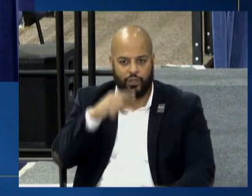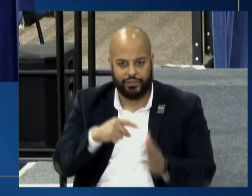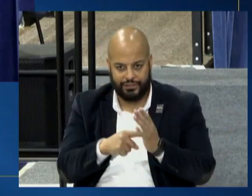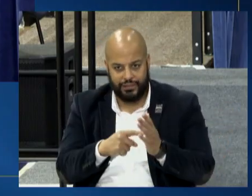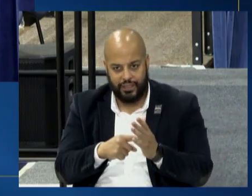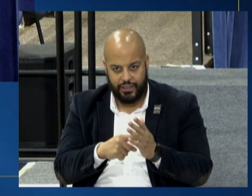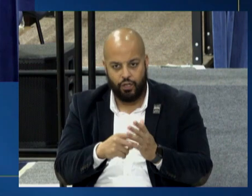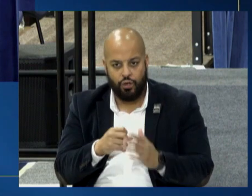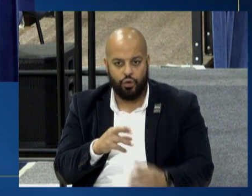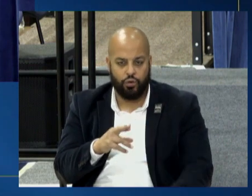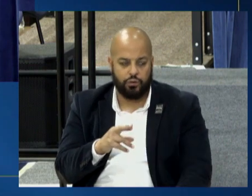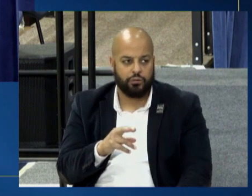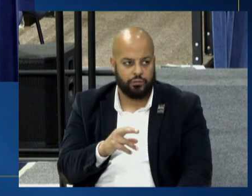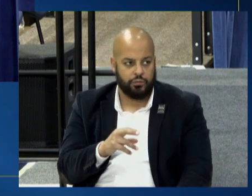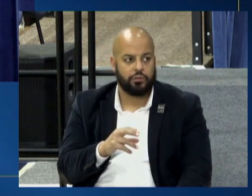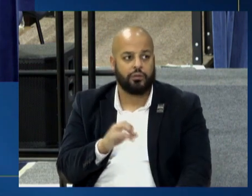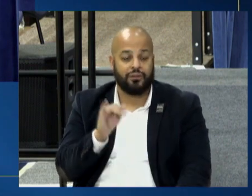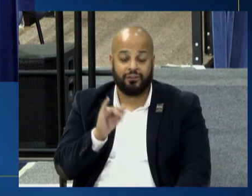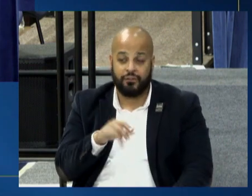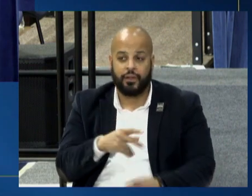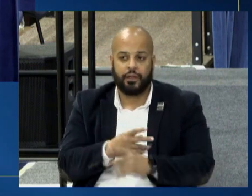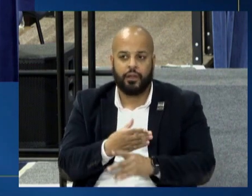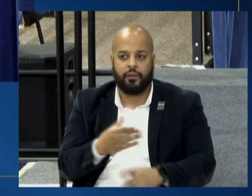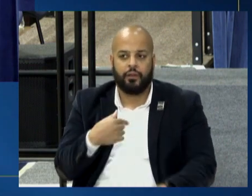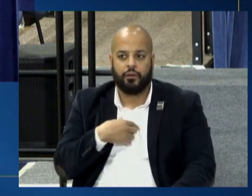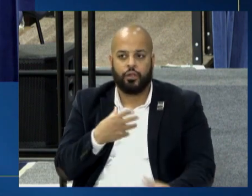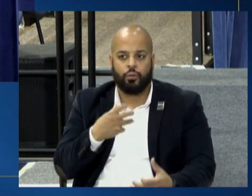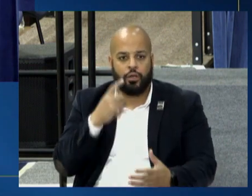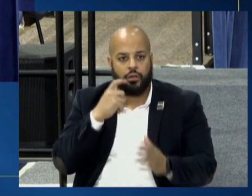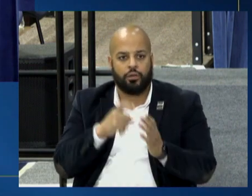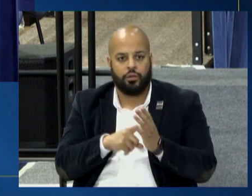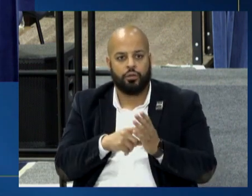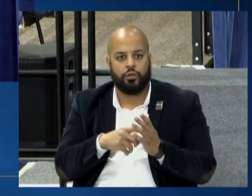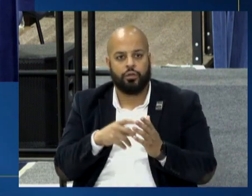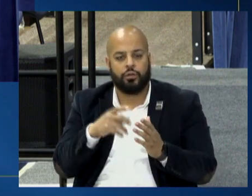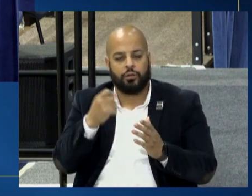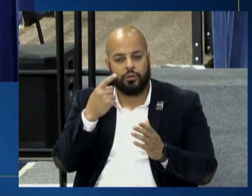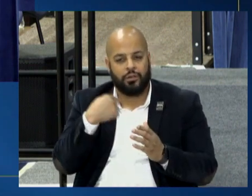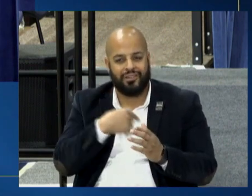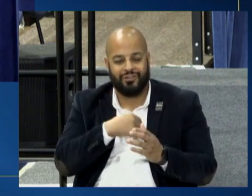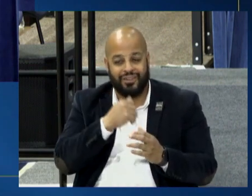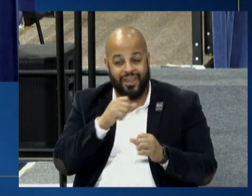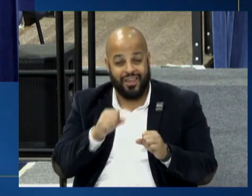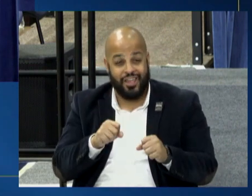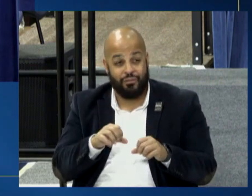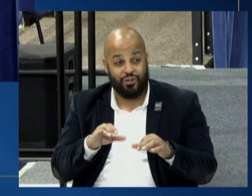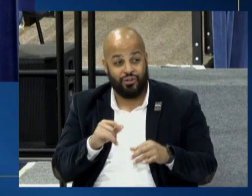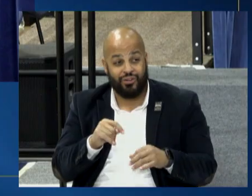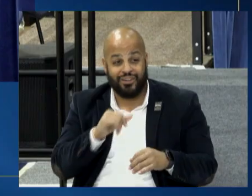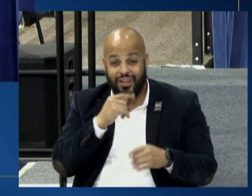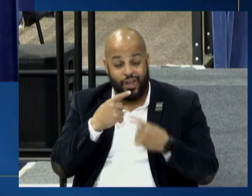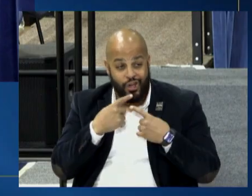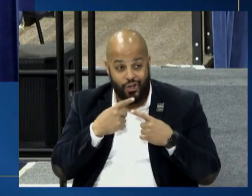This is the type of thing where most folks are like, "That's crazy. Like, that -- you're never going to be able to do that. That's just not going to work." And what we try